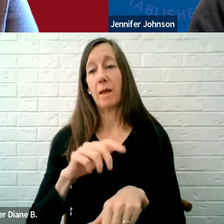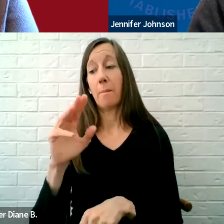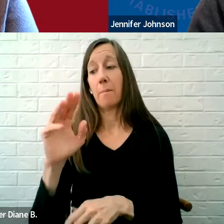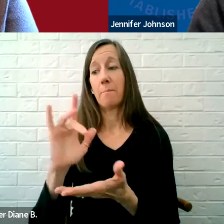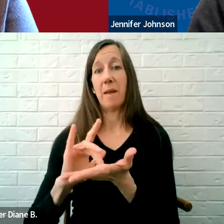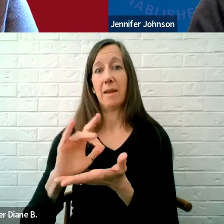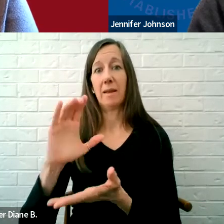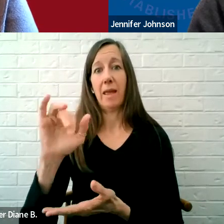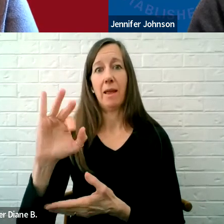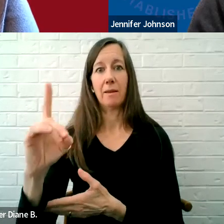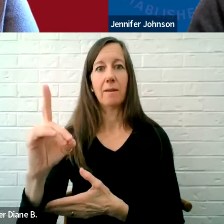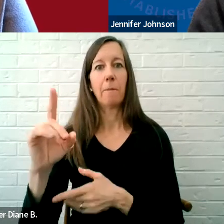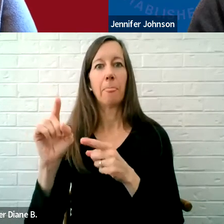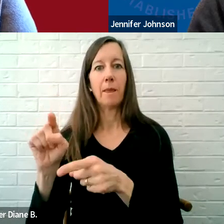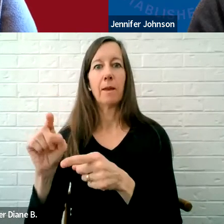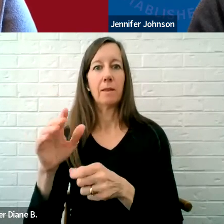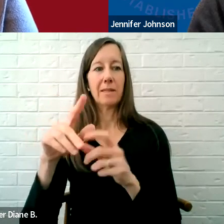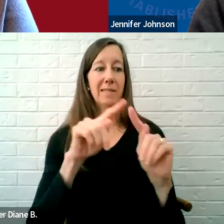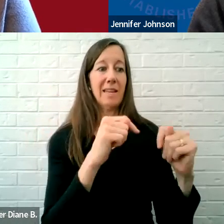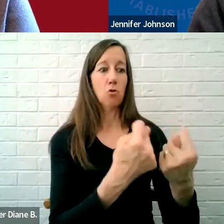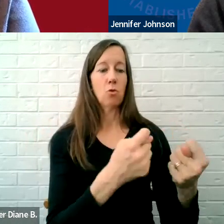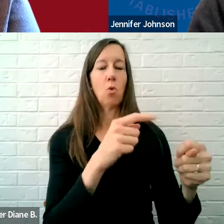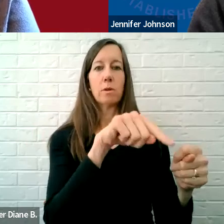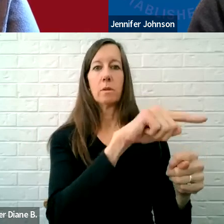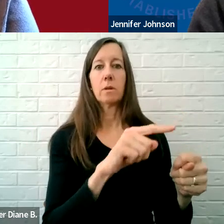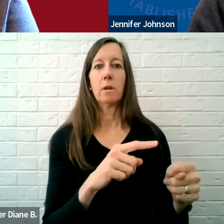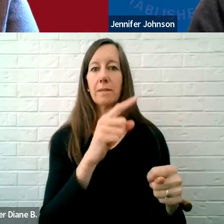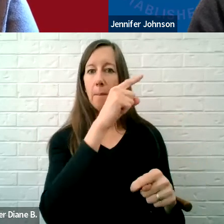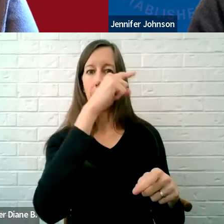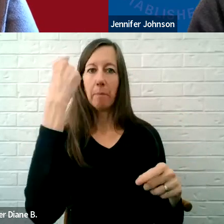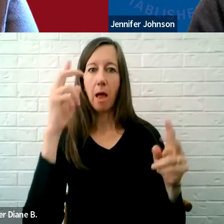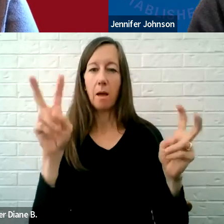granted program. And so it must meet all of the medical and health needs of it.